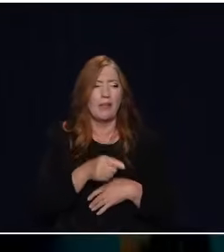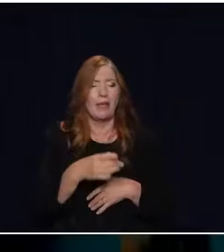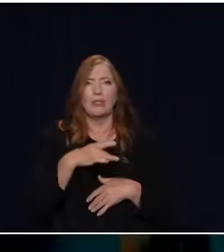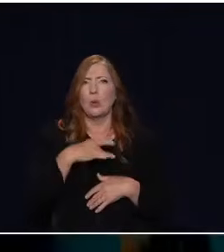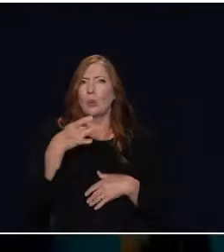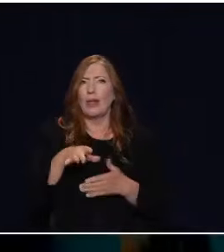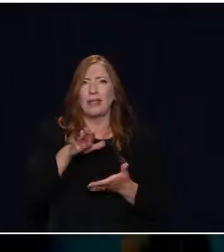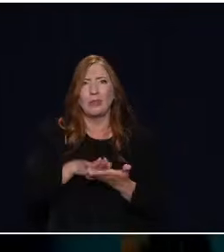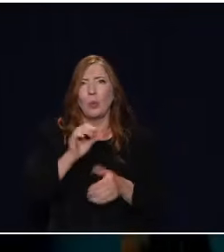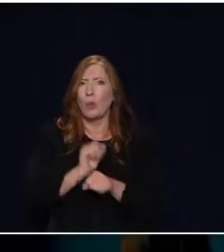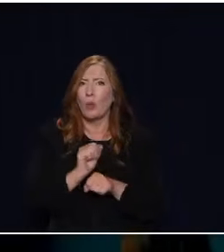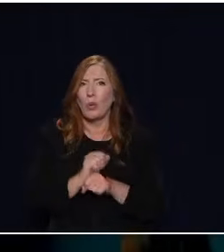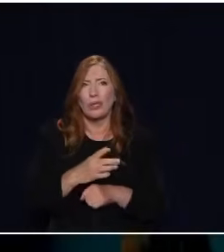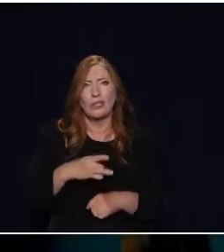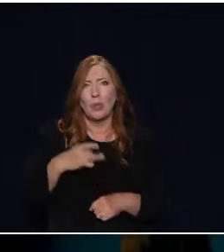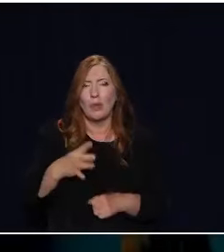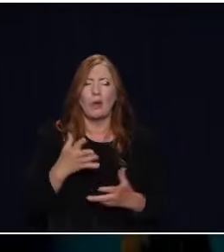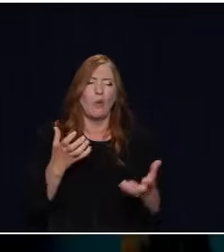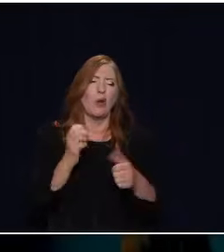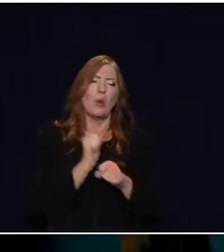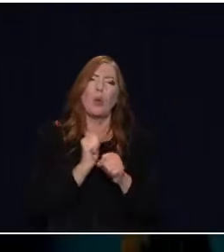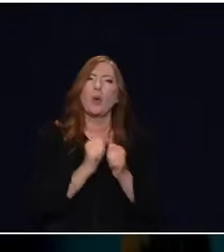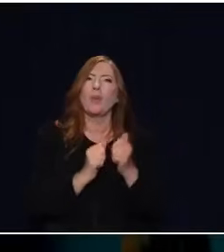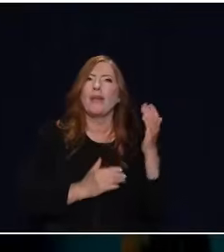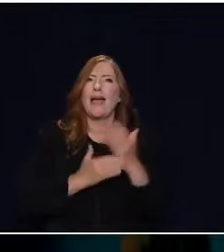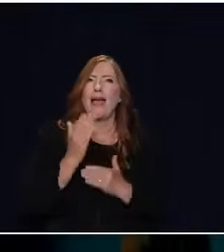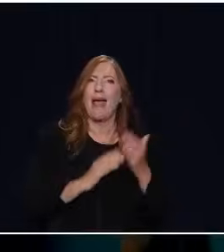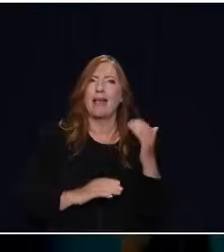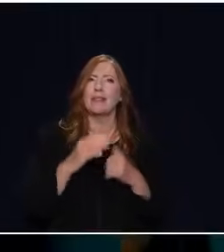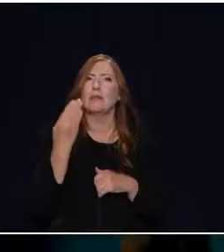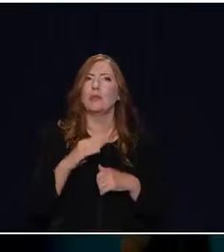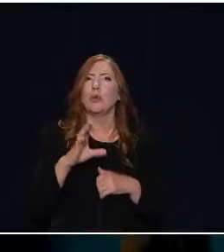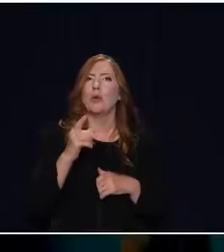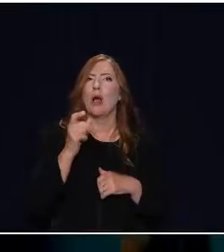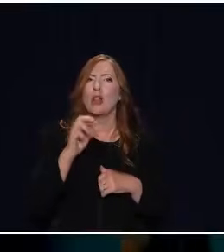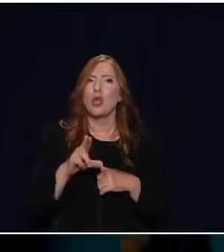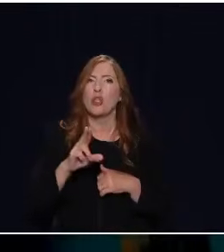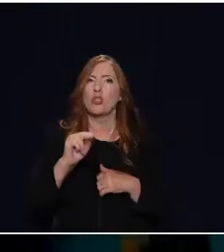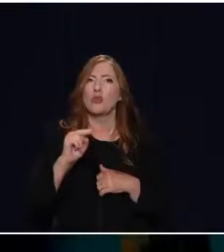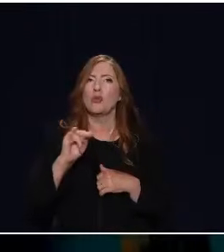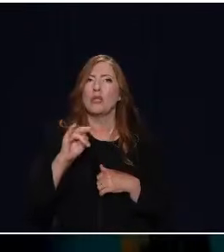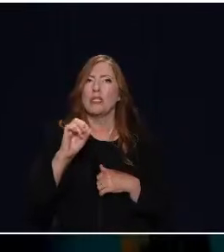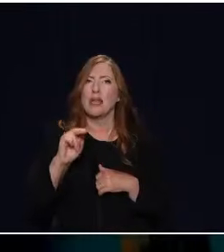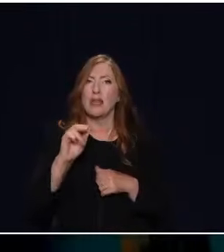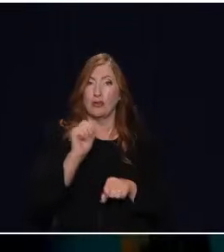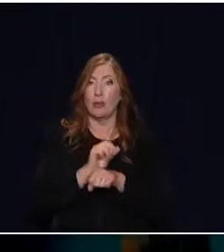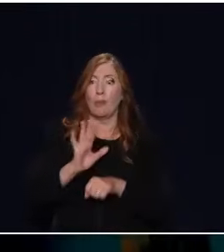THE OTHER HALF OF THAT CARD A LOT OF STUDENTS BARELY GRADUATE HIGH SCHOOL. THEY DON'T LIKE DOING SCHOOL